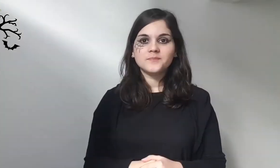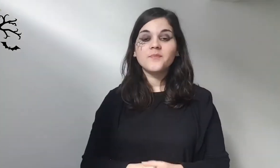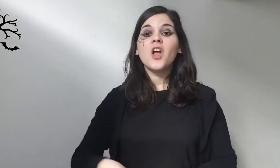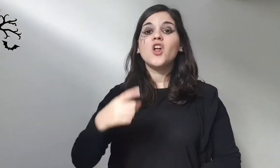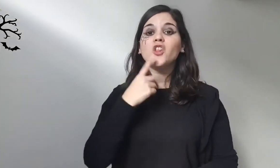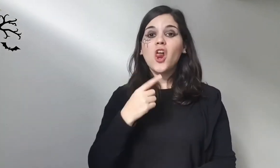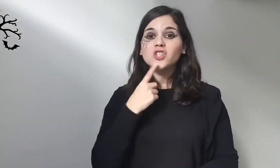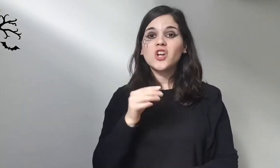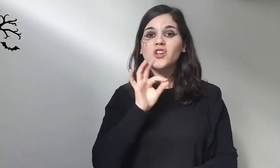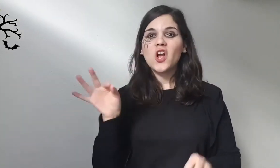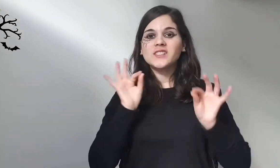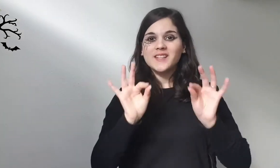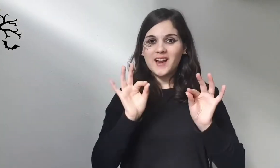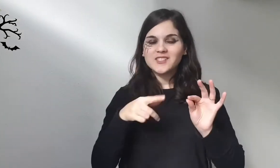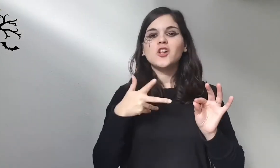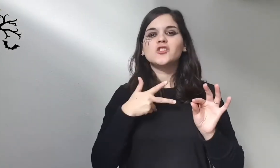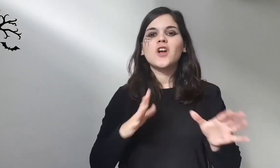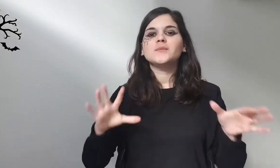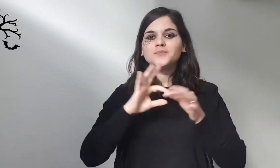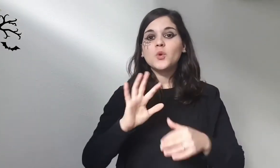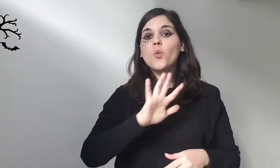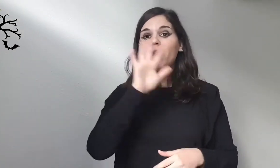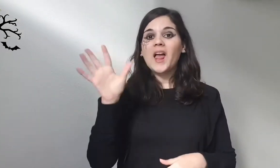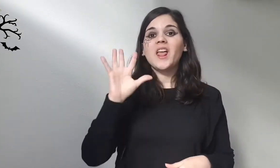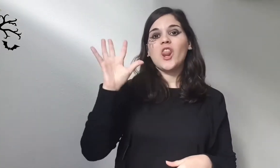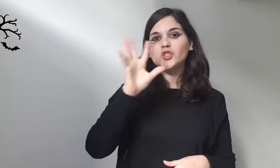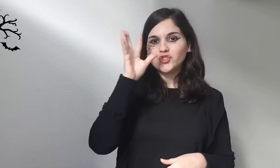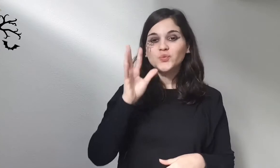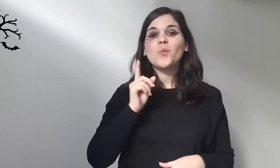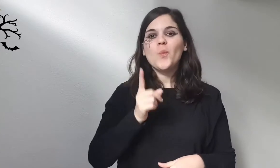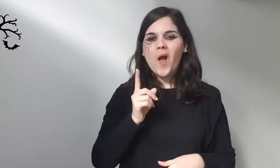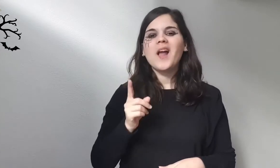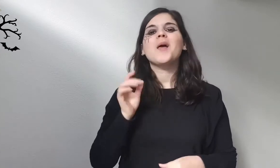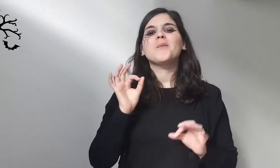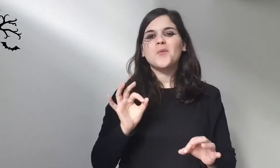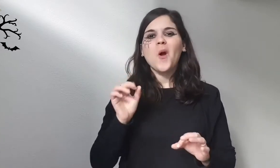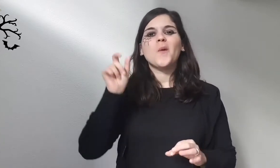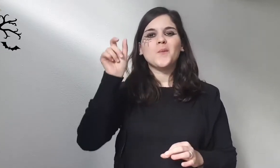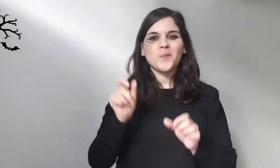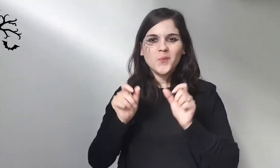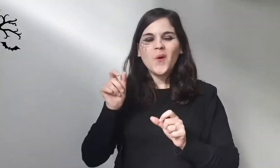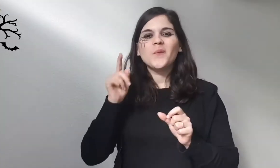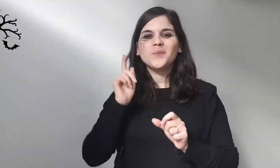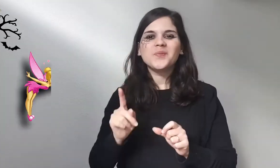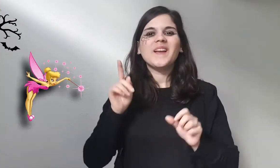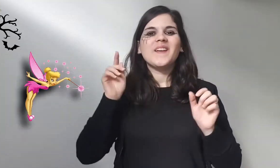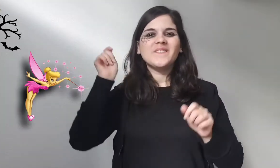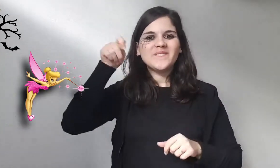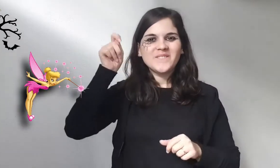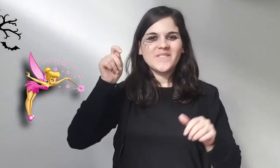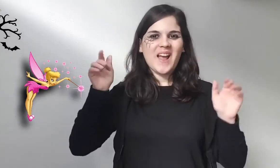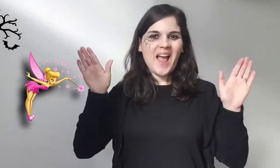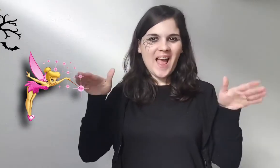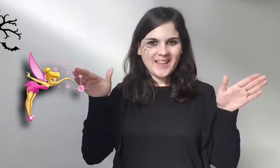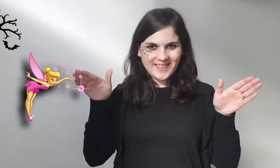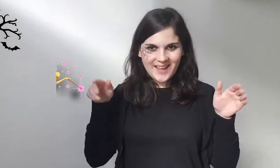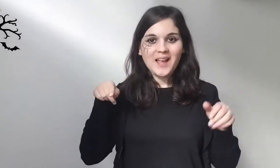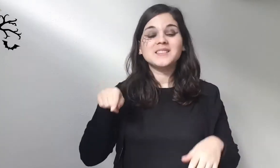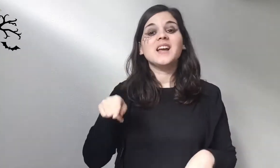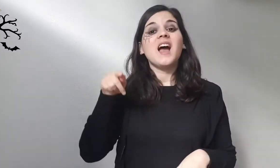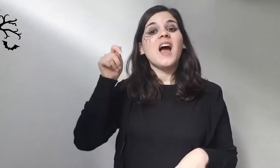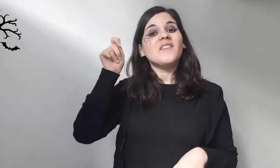The "trick or treat" has a legend, it is about fairies